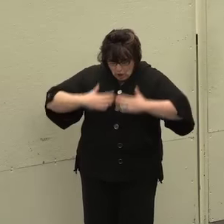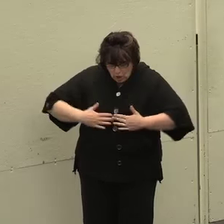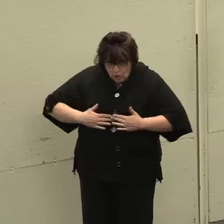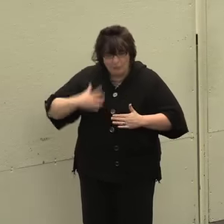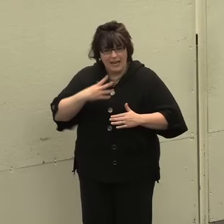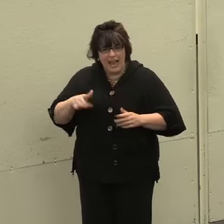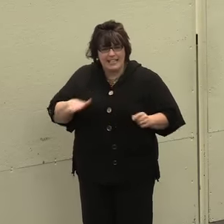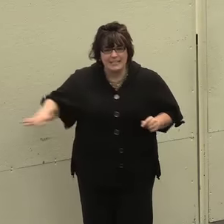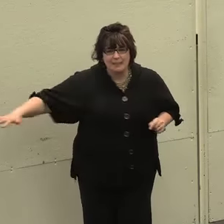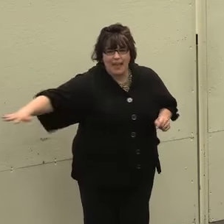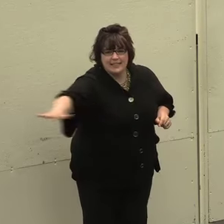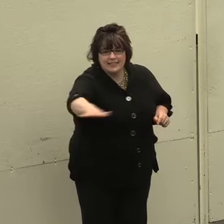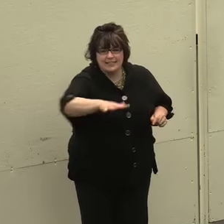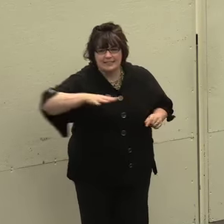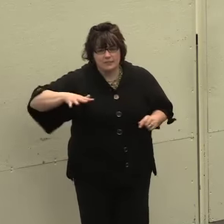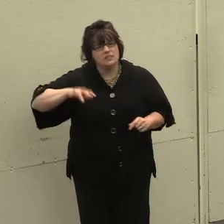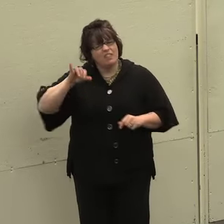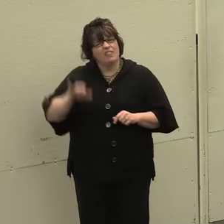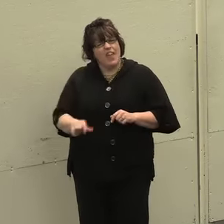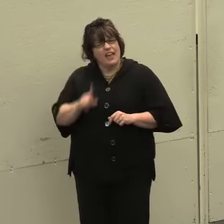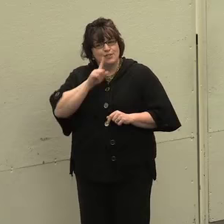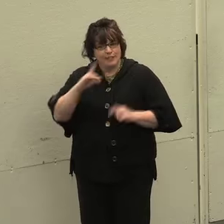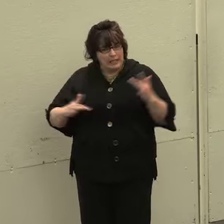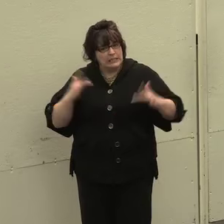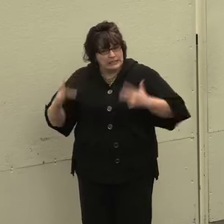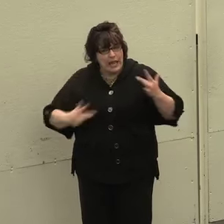That is really, really exciting things for me.